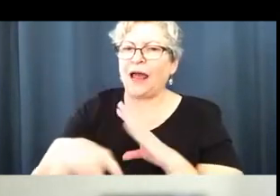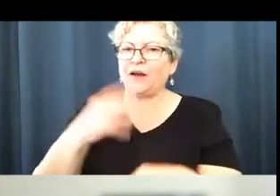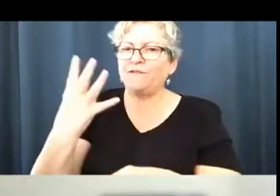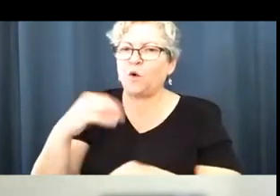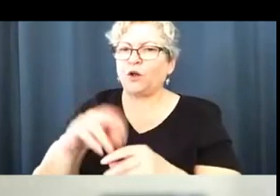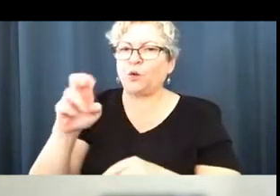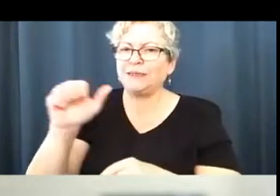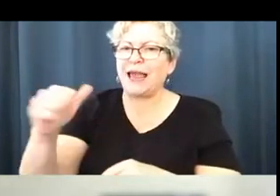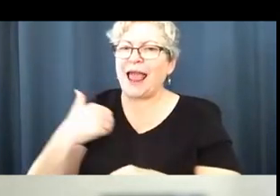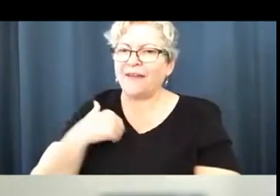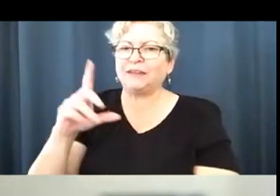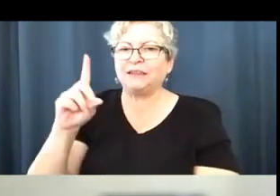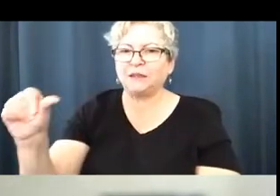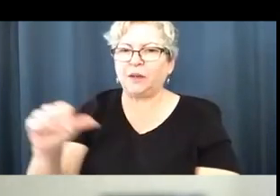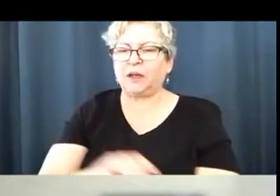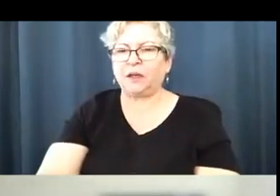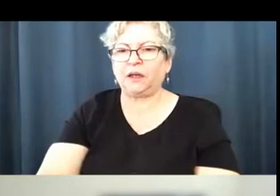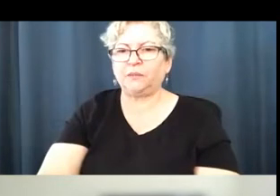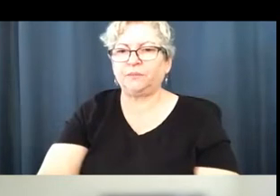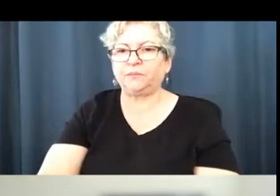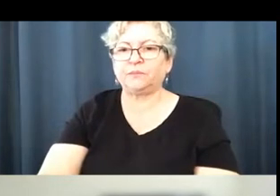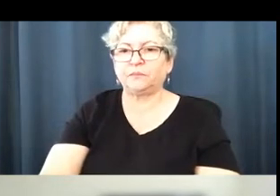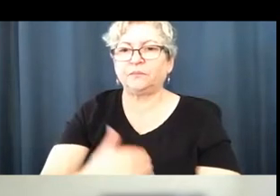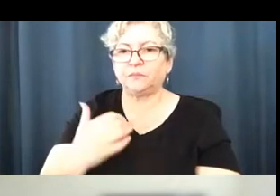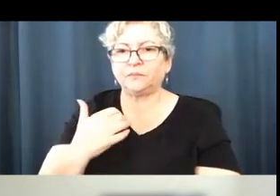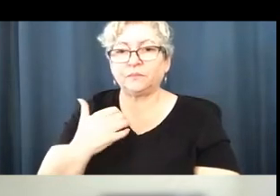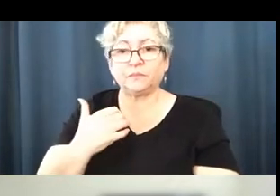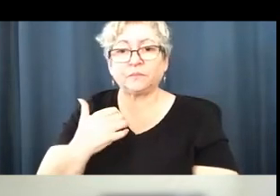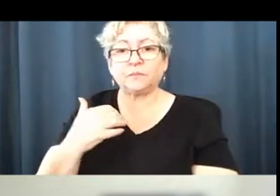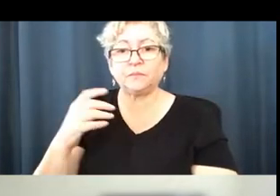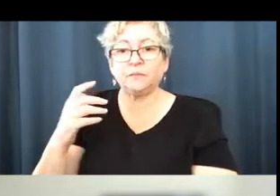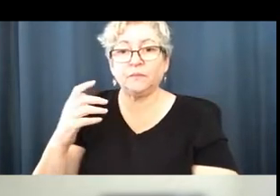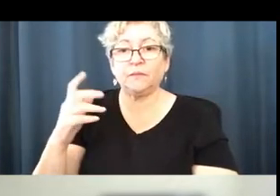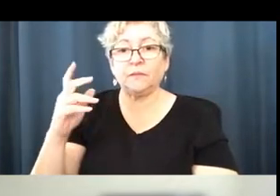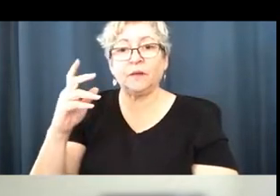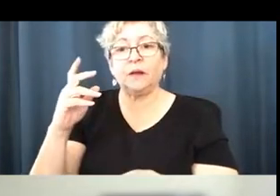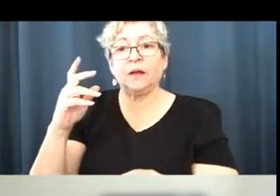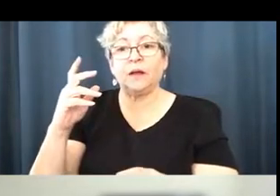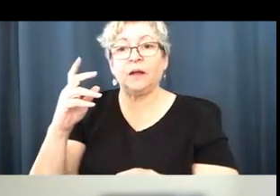have a disability, there's a hat that, people with disabilities have a half a trillion dollars